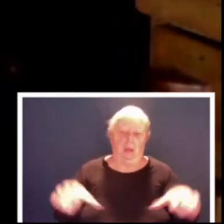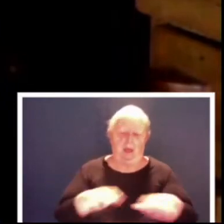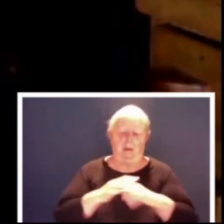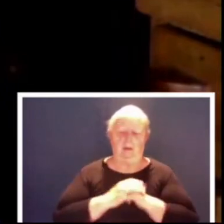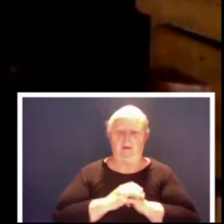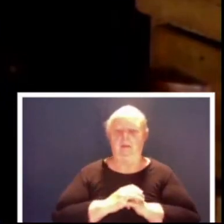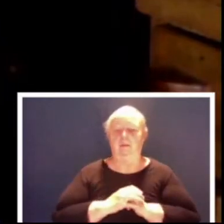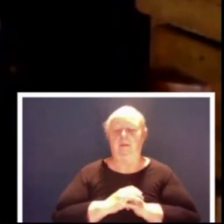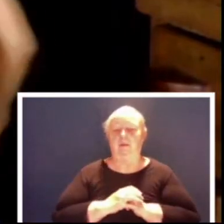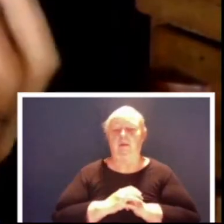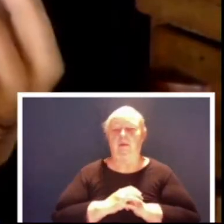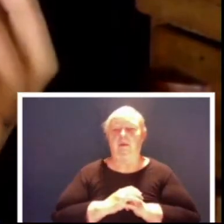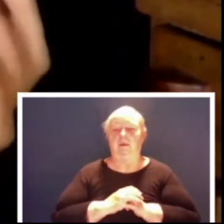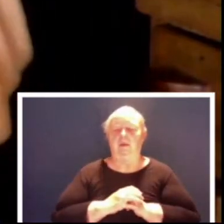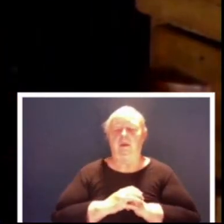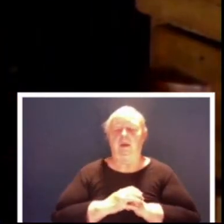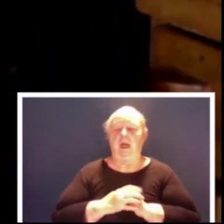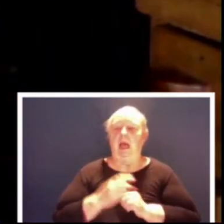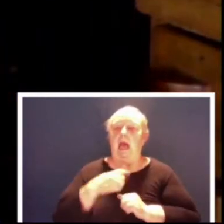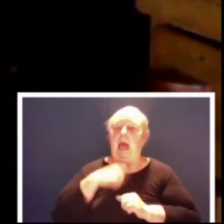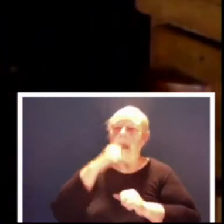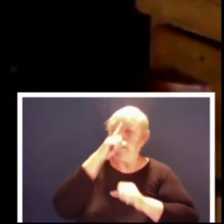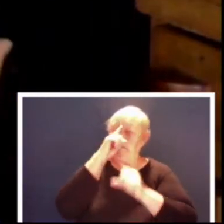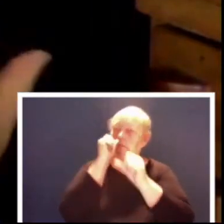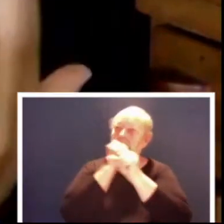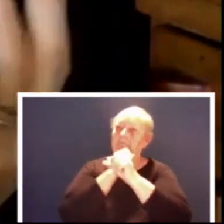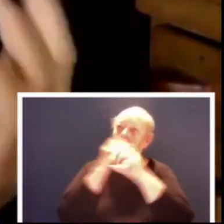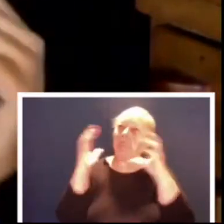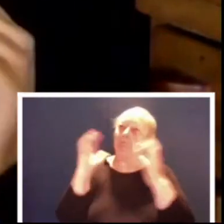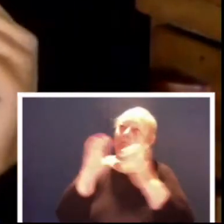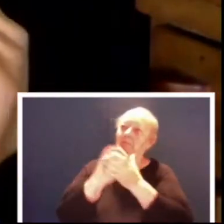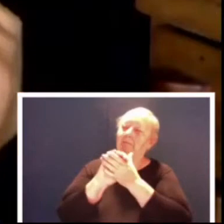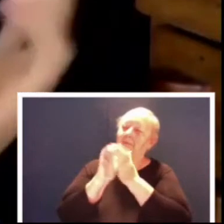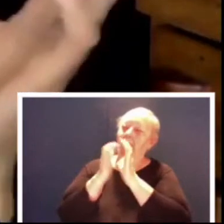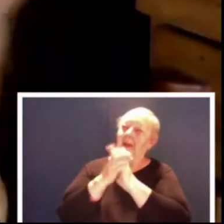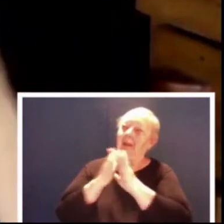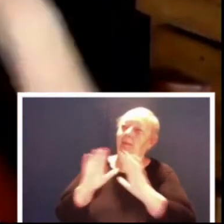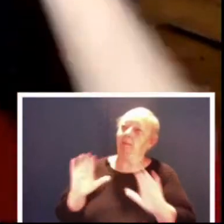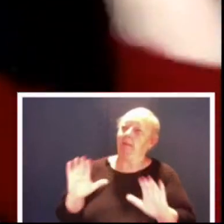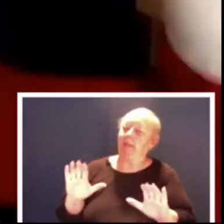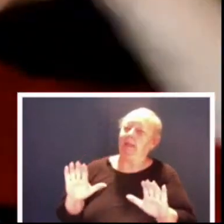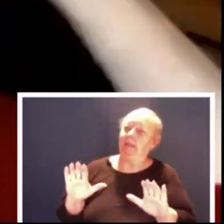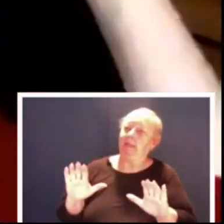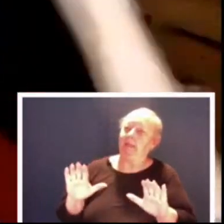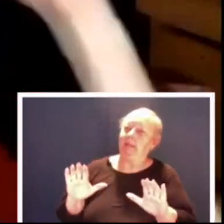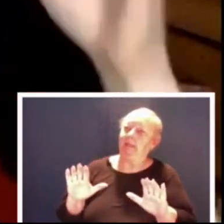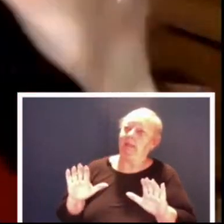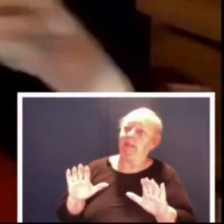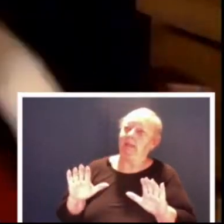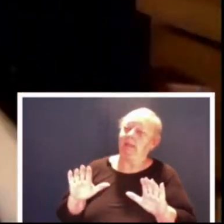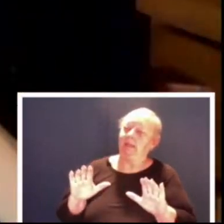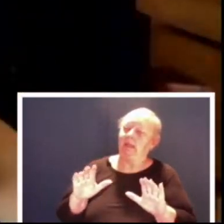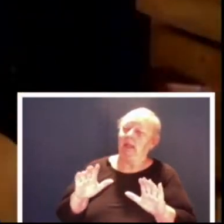I think of it more like being able to master inside like a tsunami of chaos that you can surf, right?